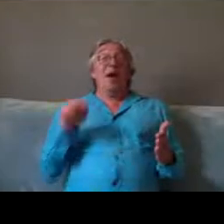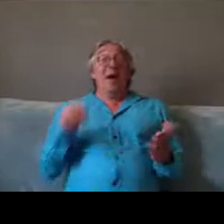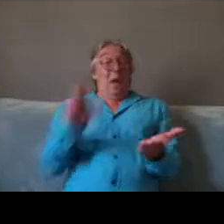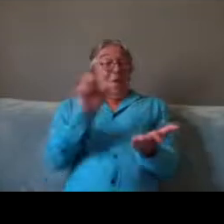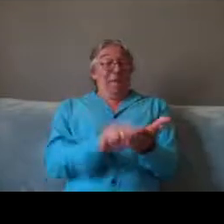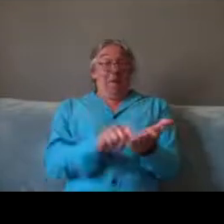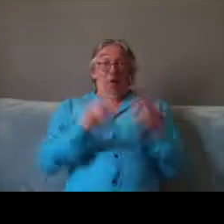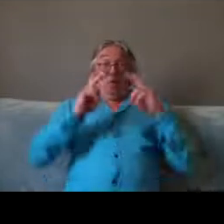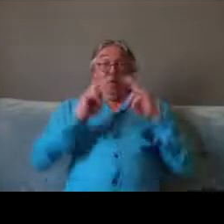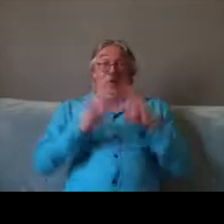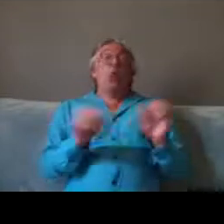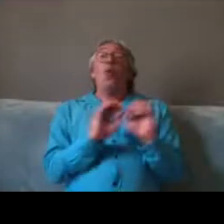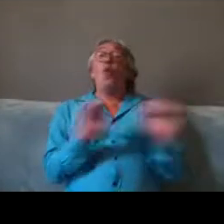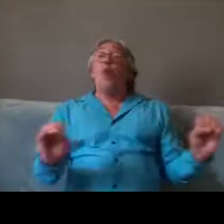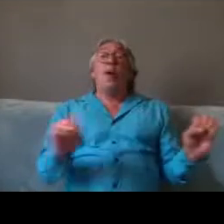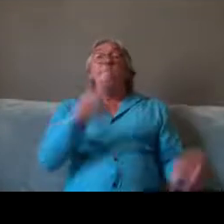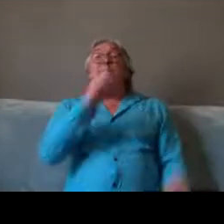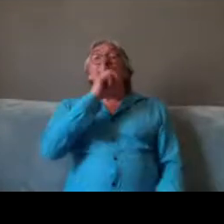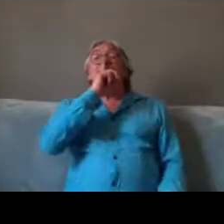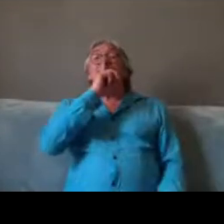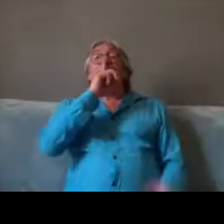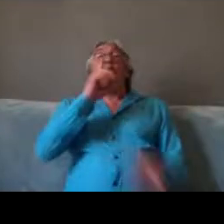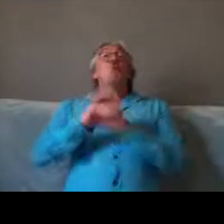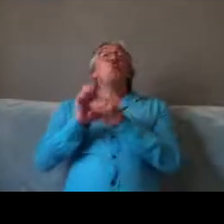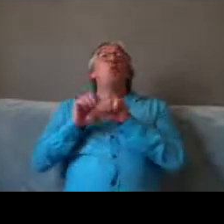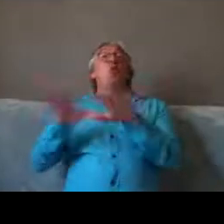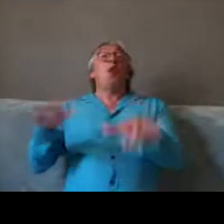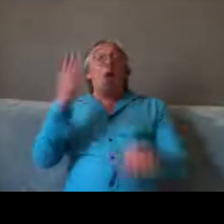of the UN Convention on the Rights of Persons with Disabilities